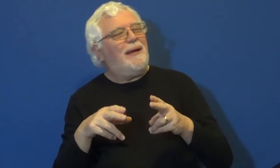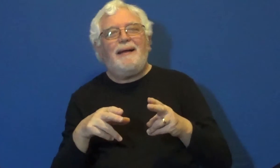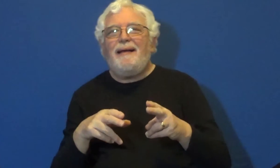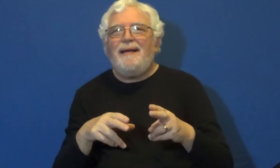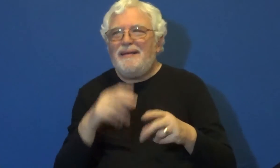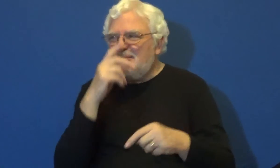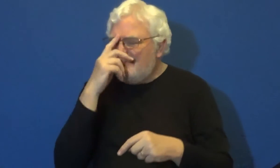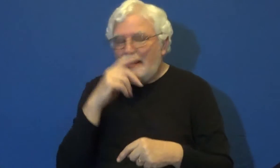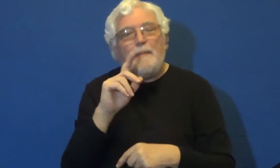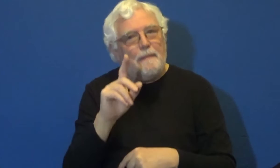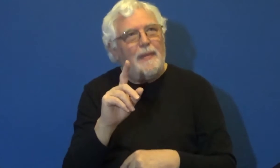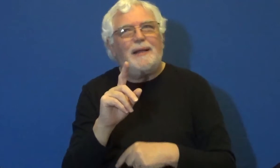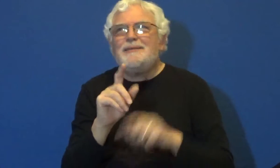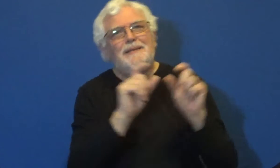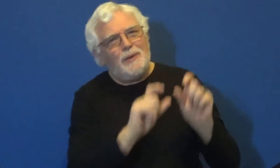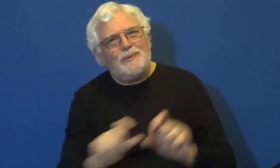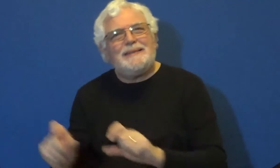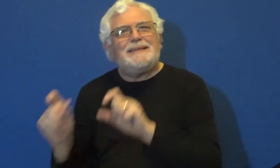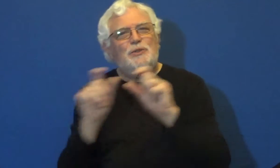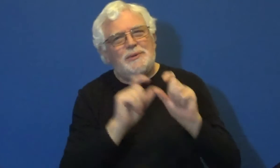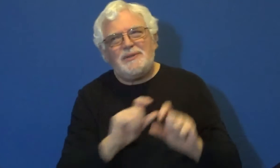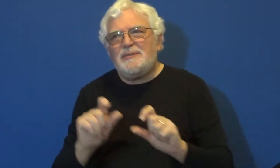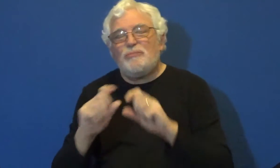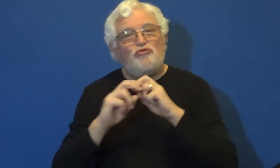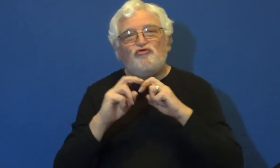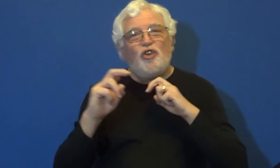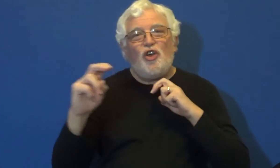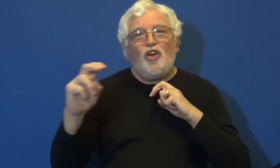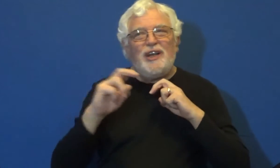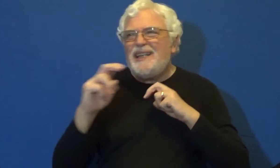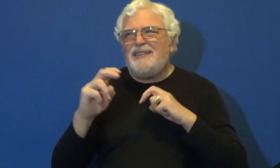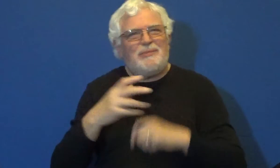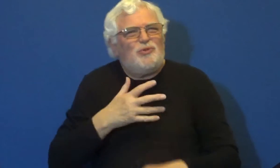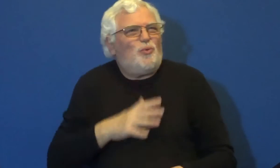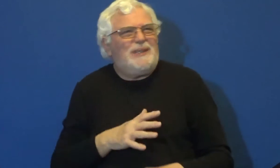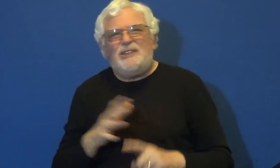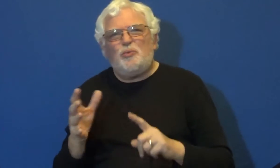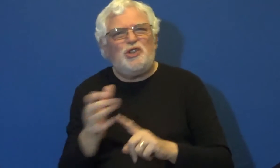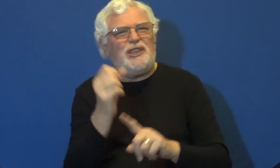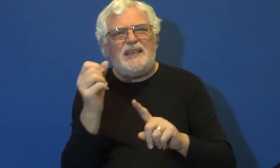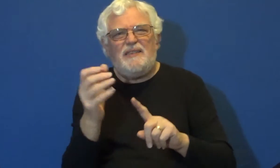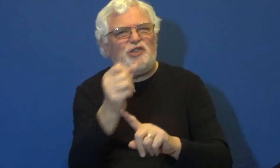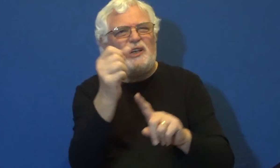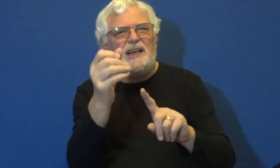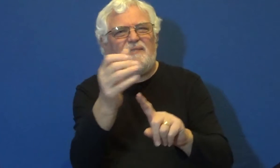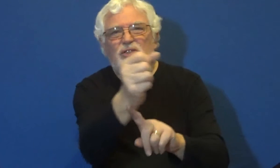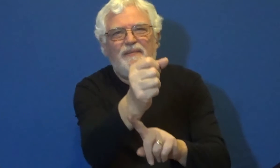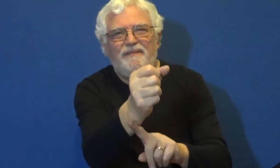it is a continuous journey without a need to achieve milestones to get there.